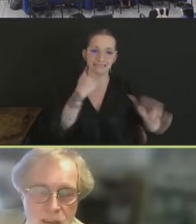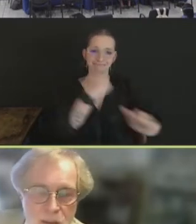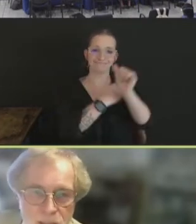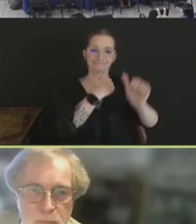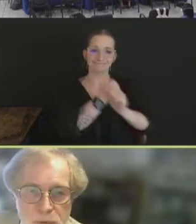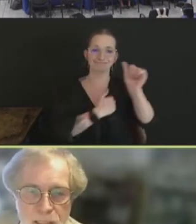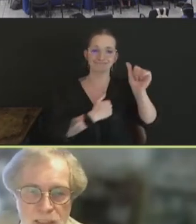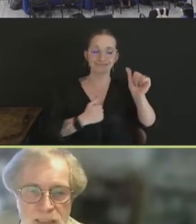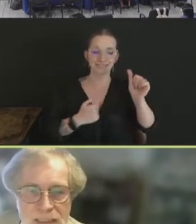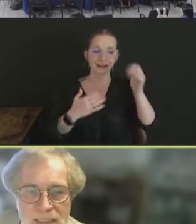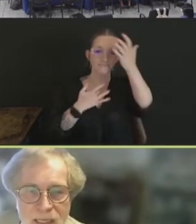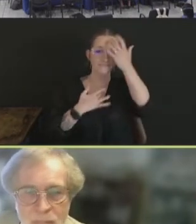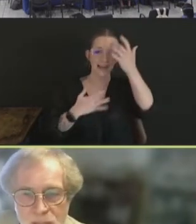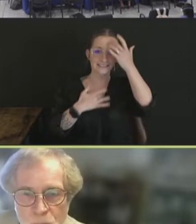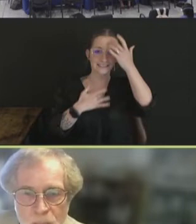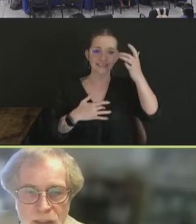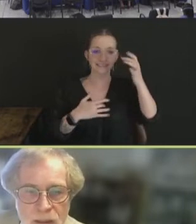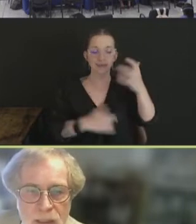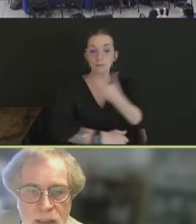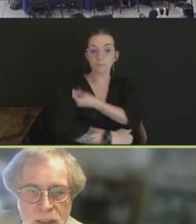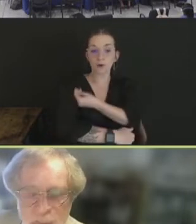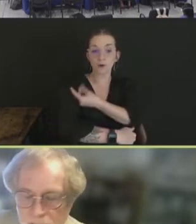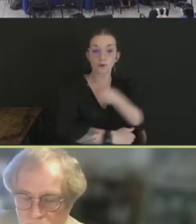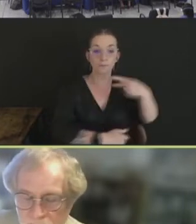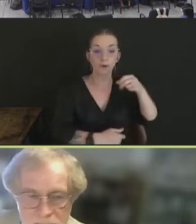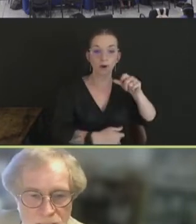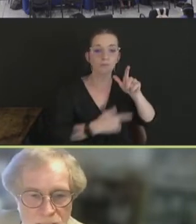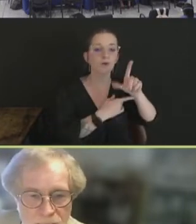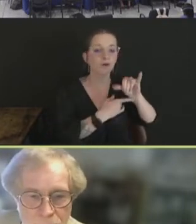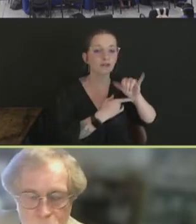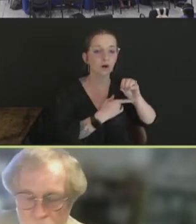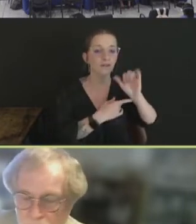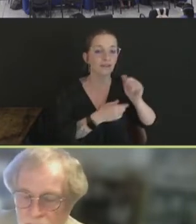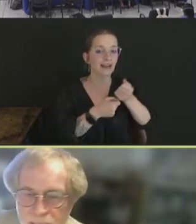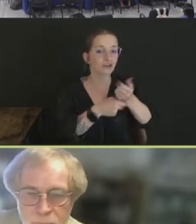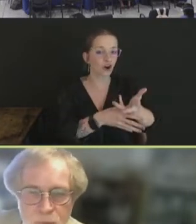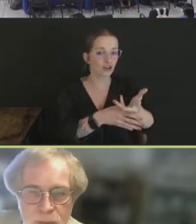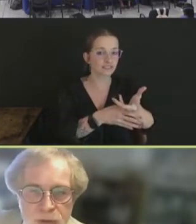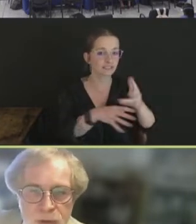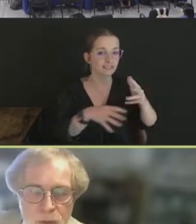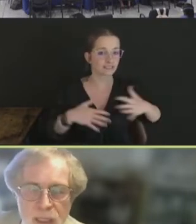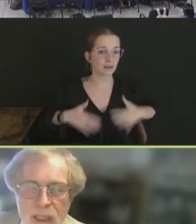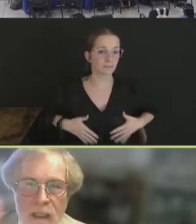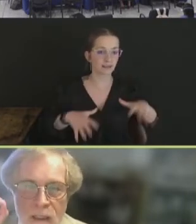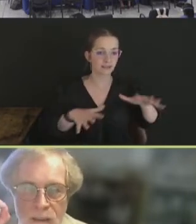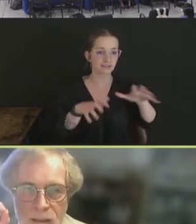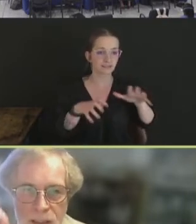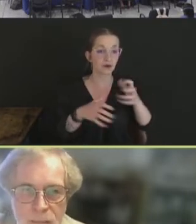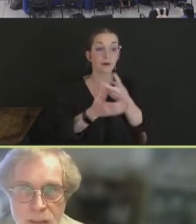causes paralysis the same as wild disease. And most of it is type one and two.